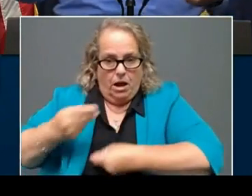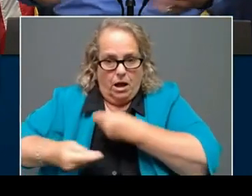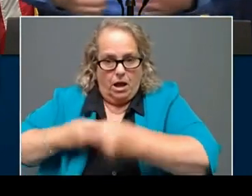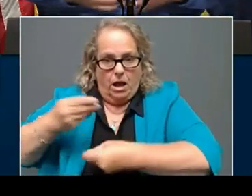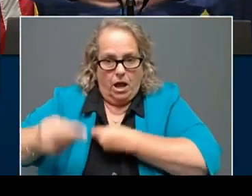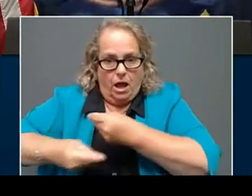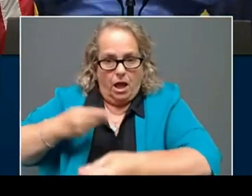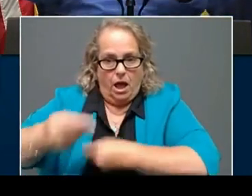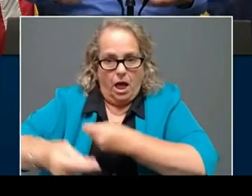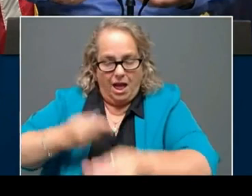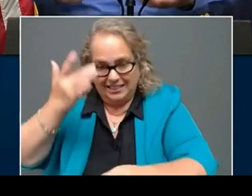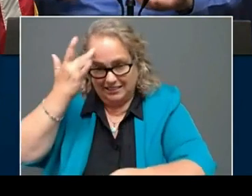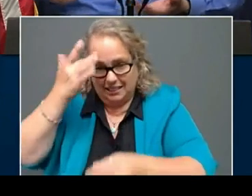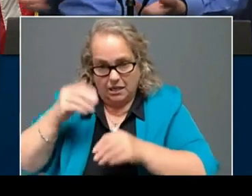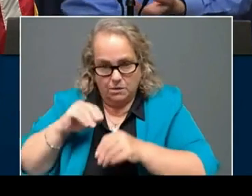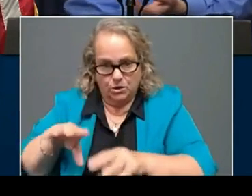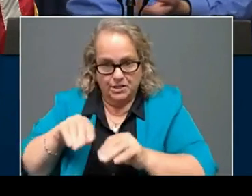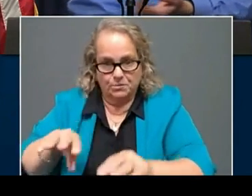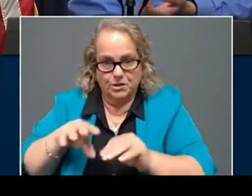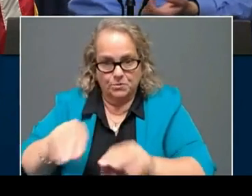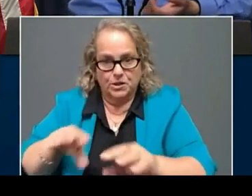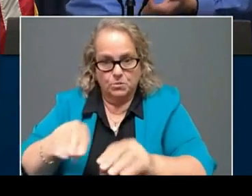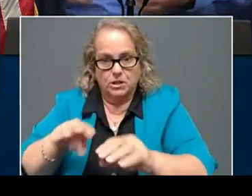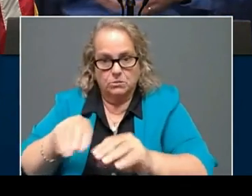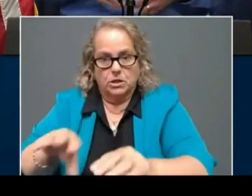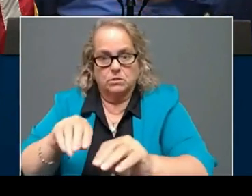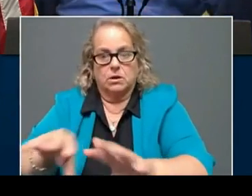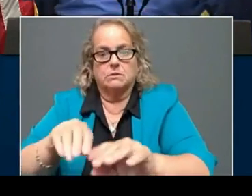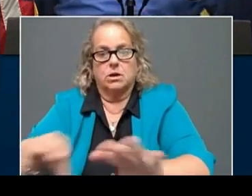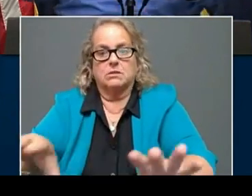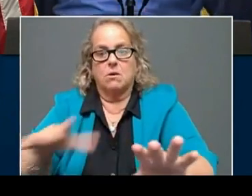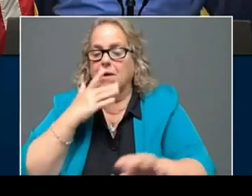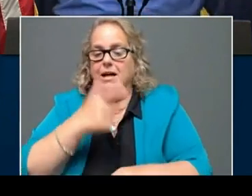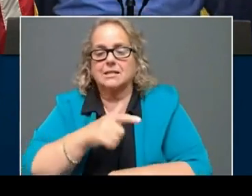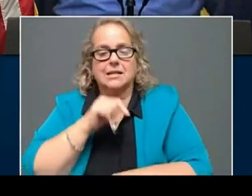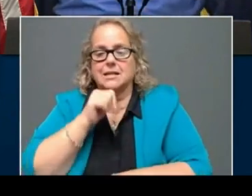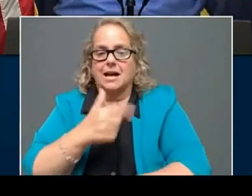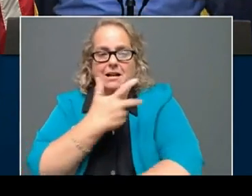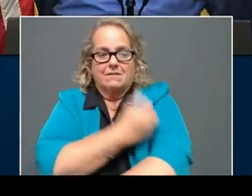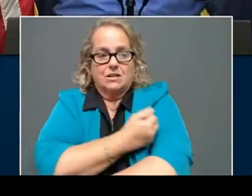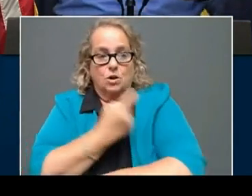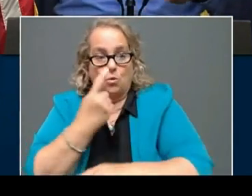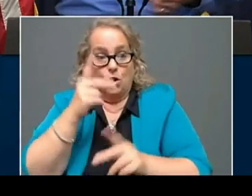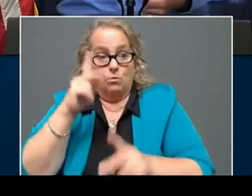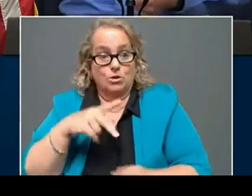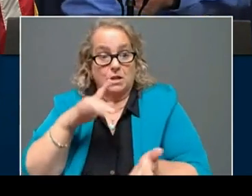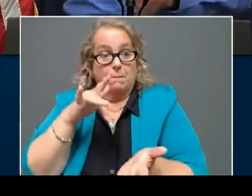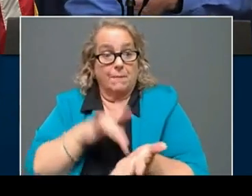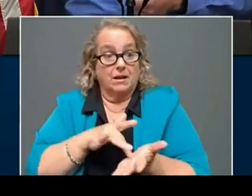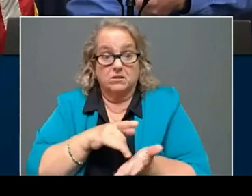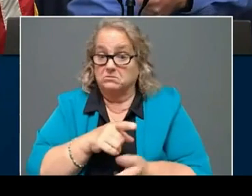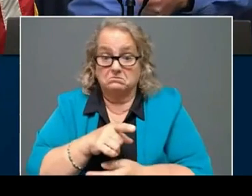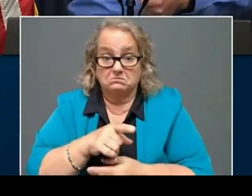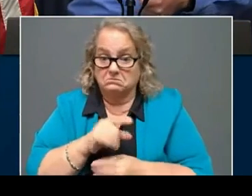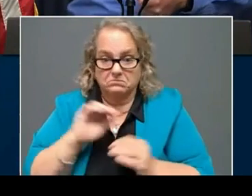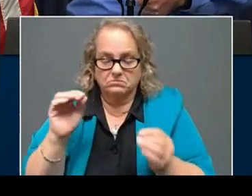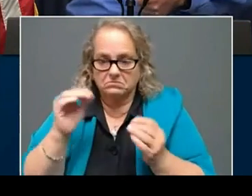each other because they are unvaccinated in the one person in the middle who is vaccinated, who doesn't get the disease. So when more of us get